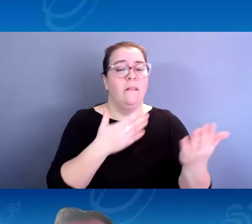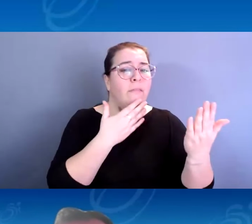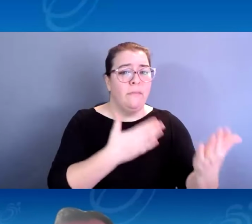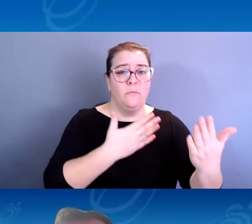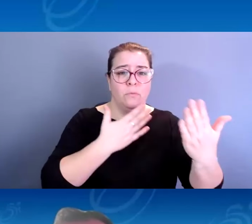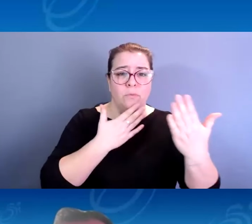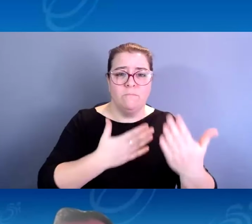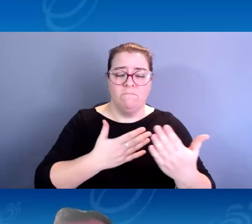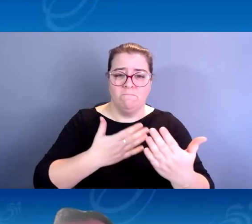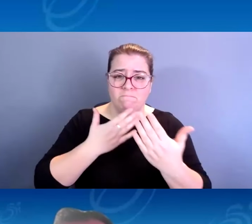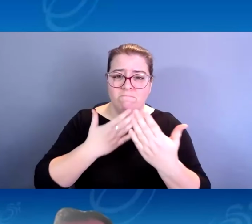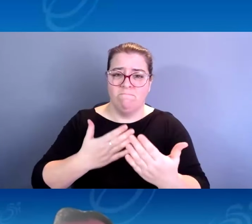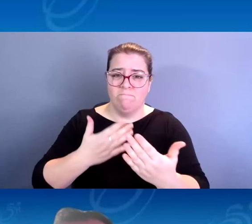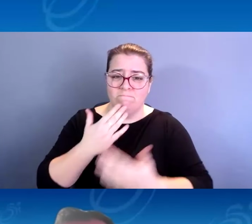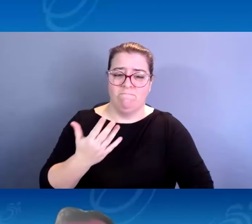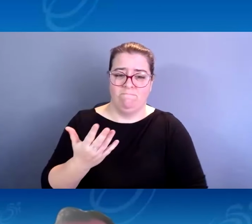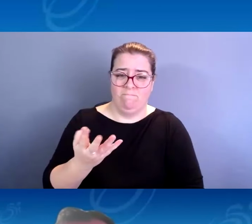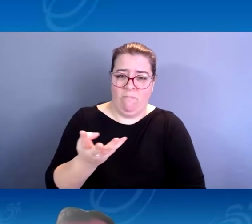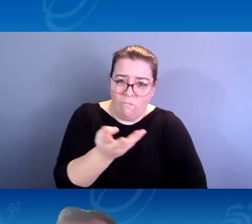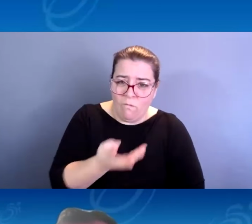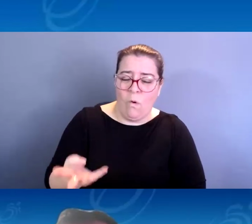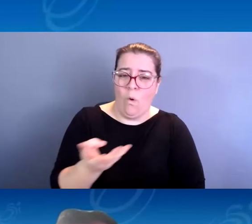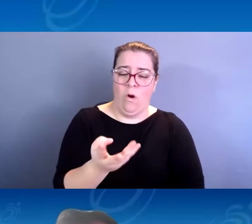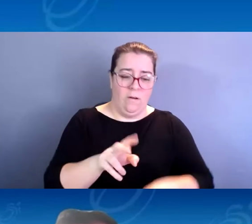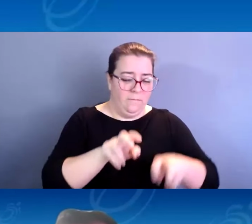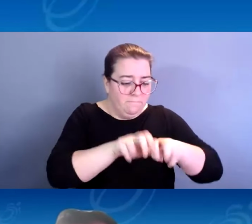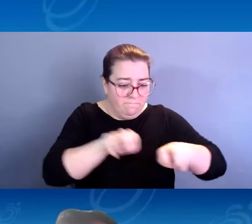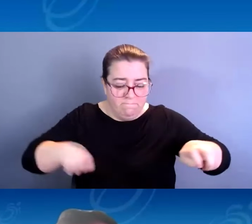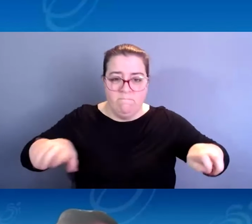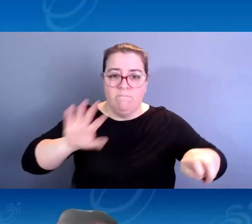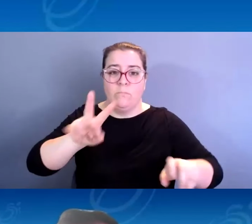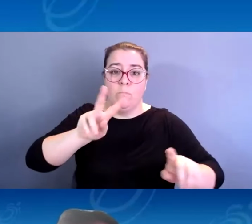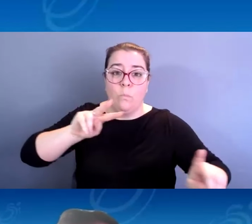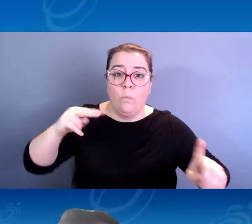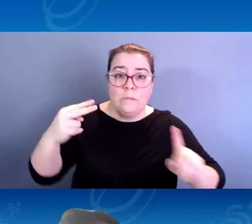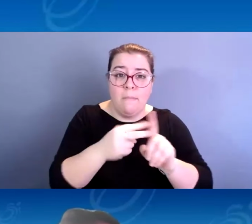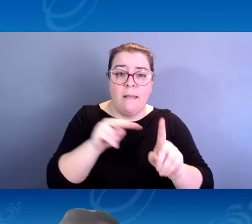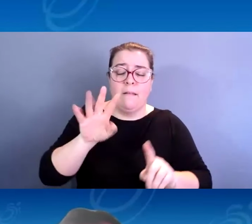and John, for bringing this, perspective and, thoughts to the webinar.